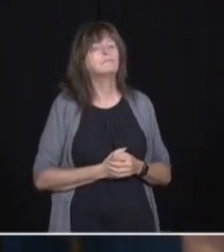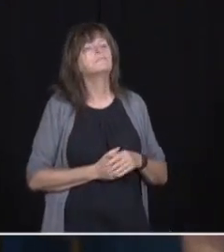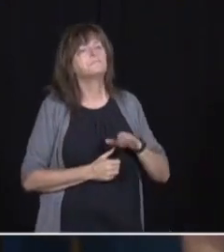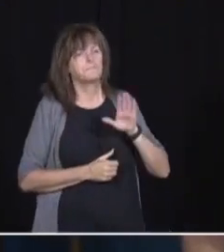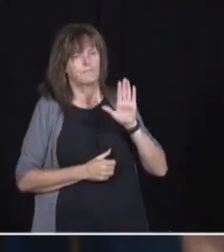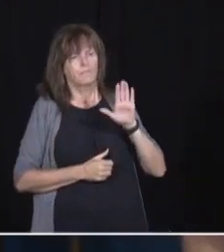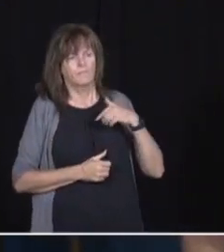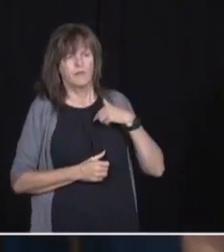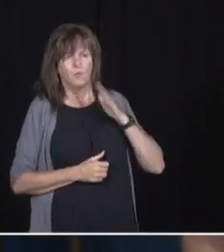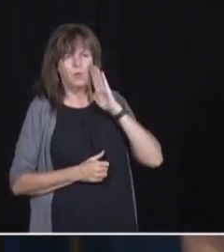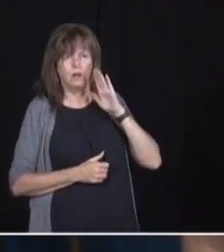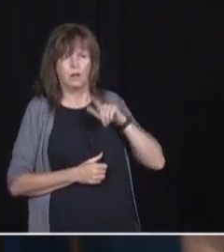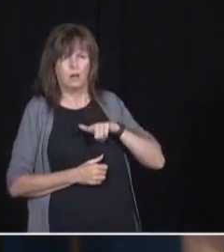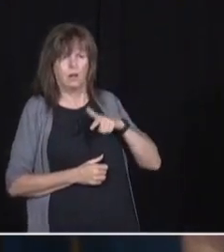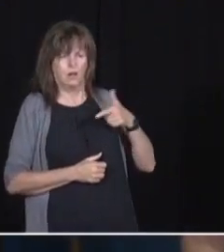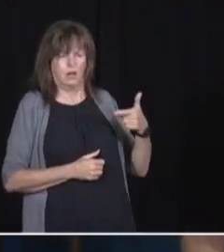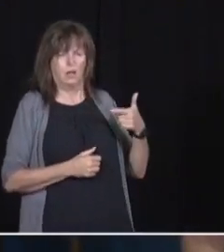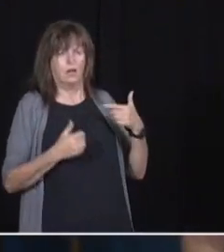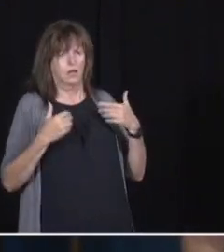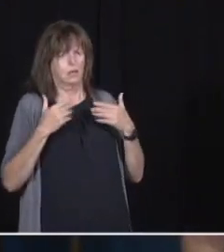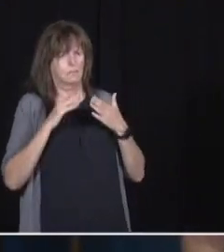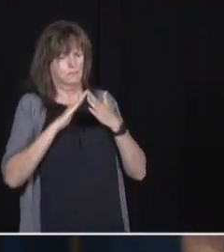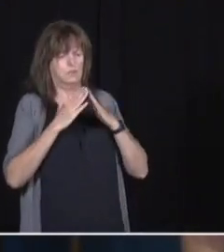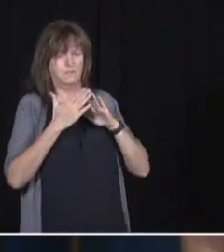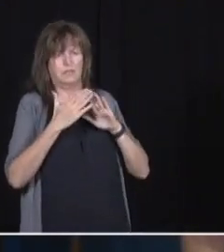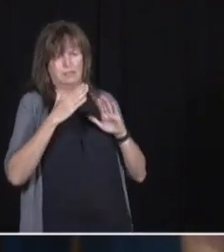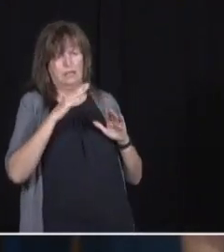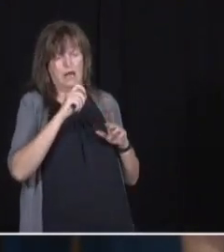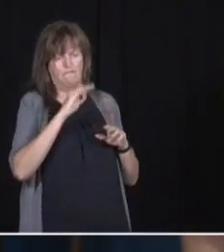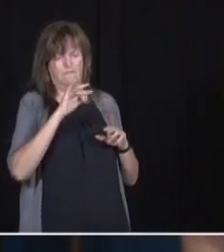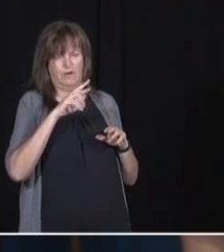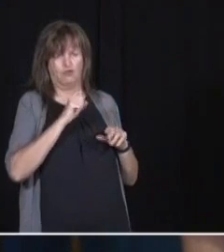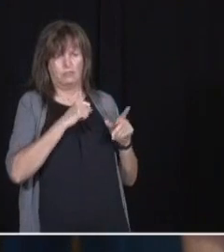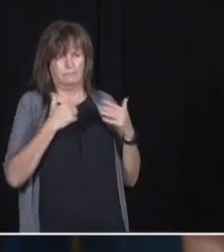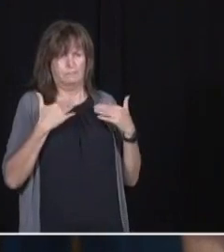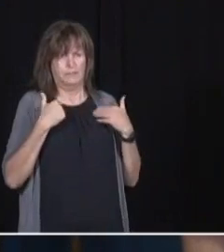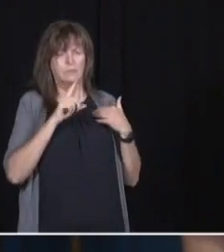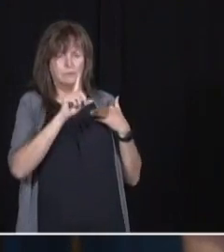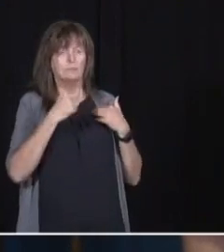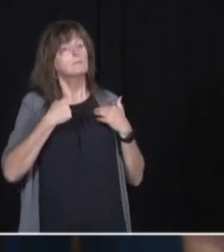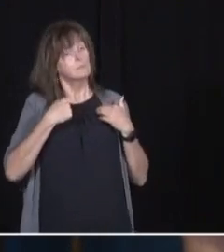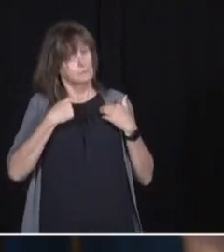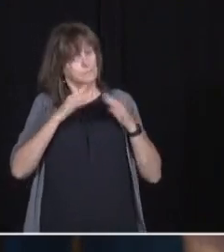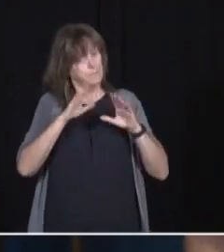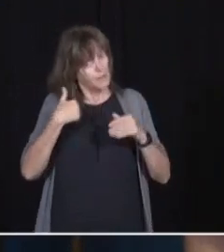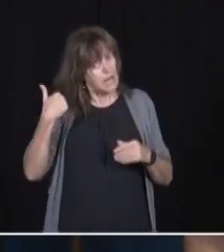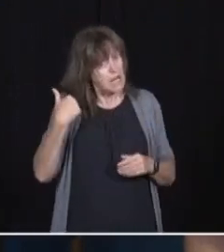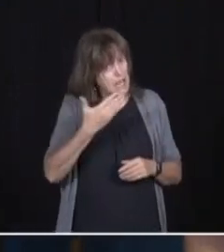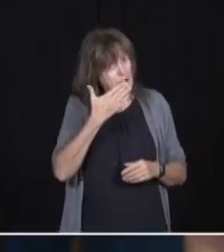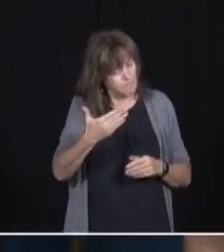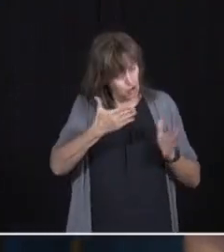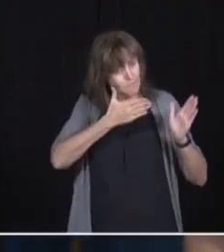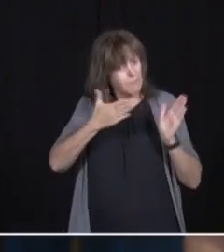how important that is to the economic reopening. Again, before I posited the minister pull affairs, we have a